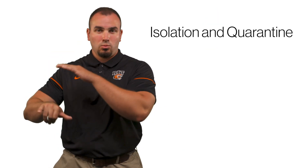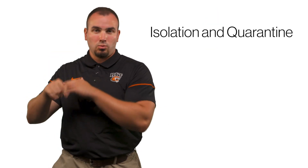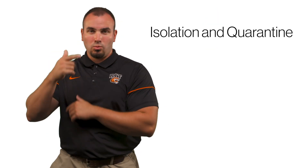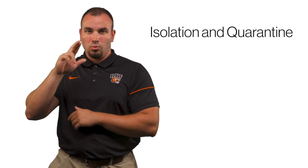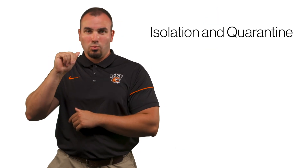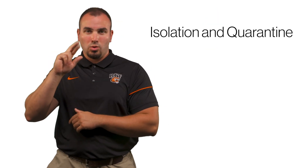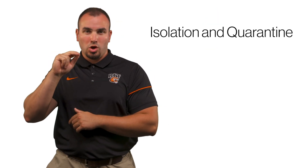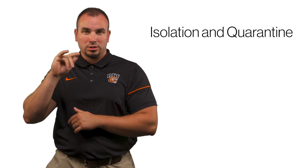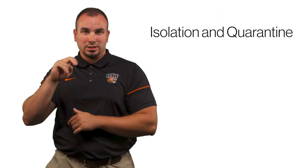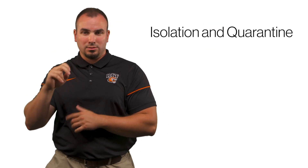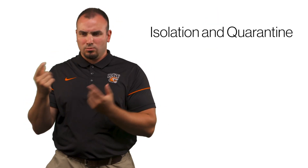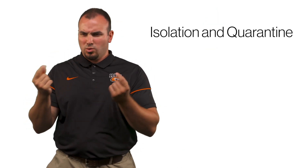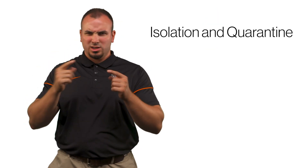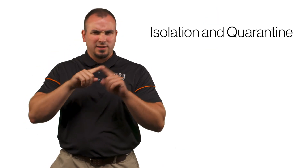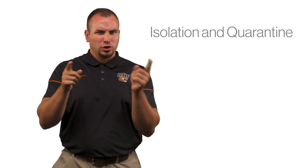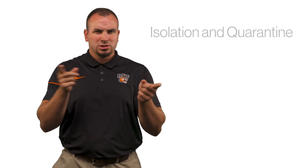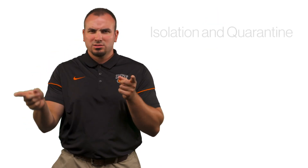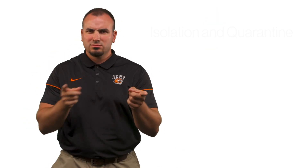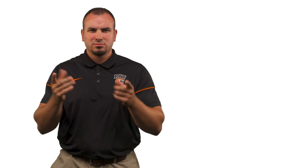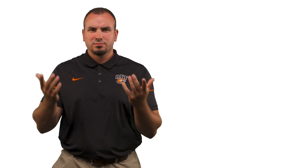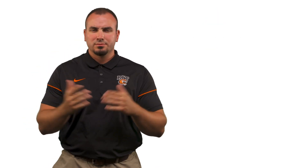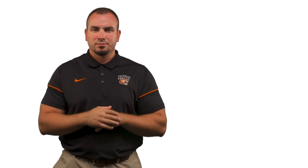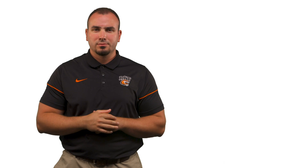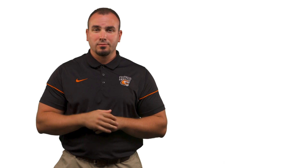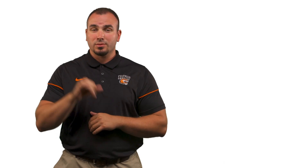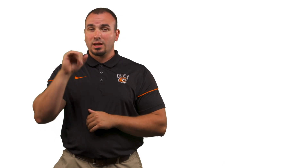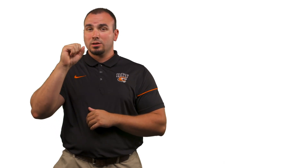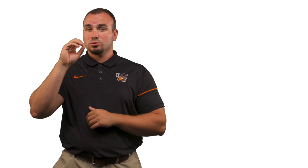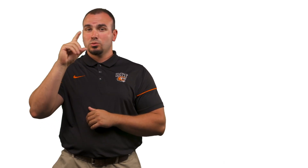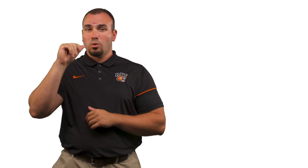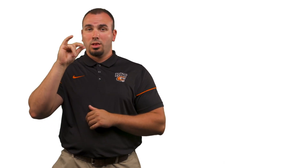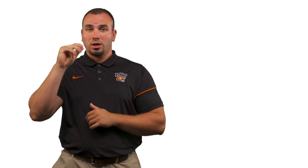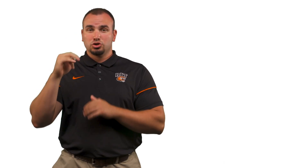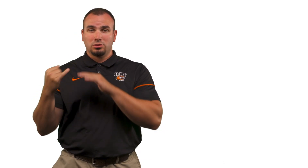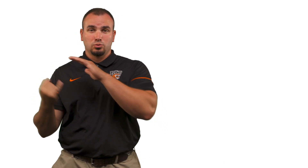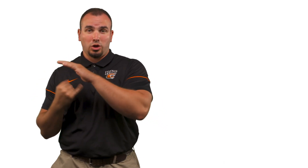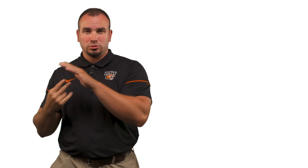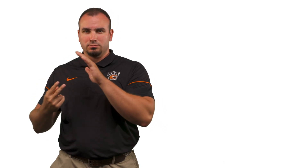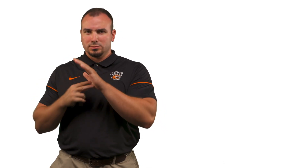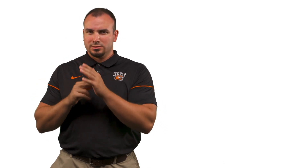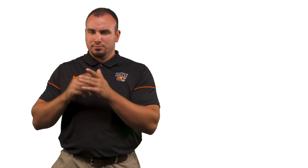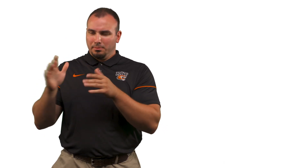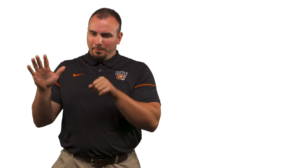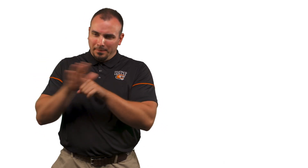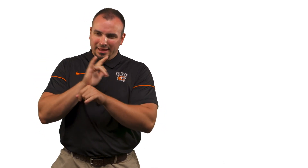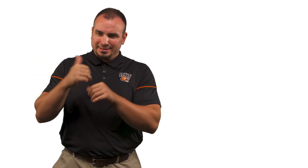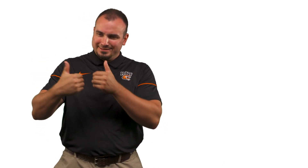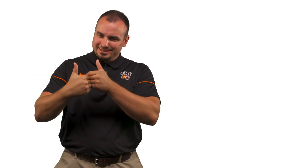Isolation and Quarantine What is the difference between isolation and quarantine?